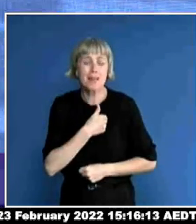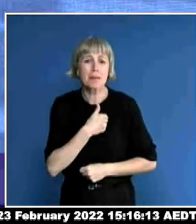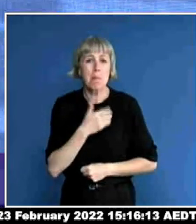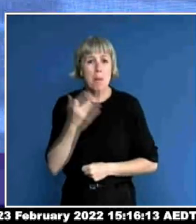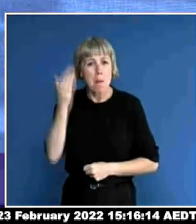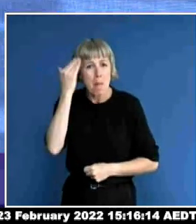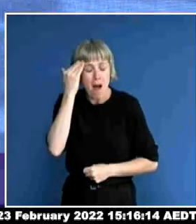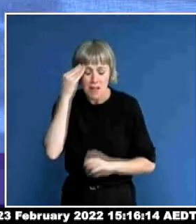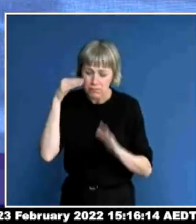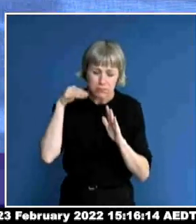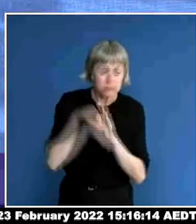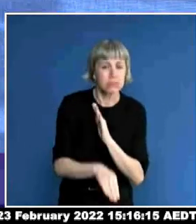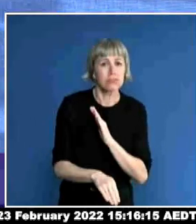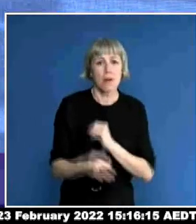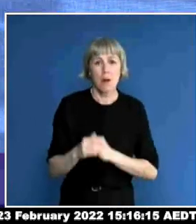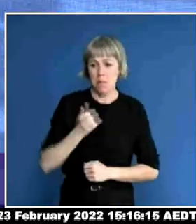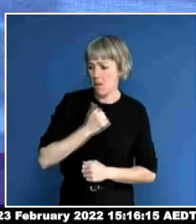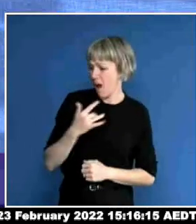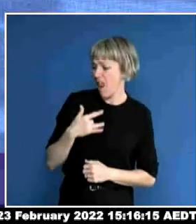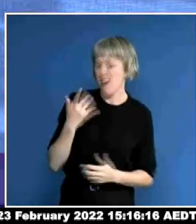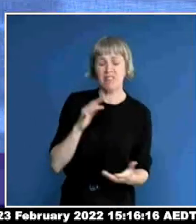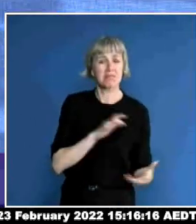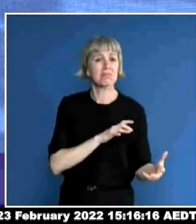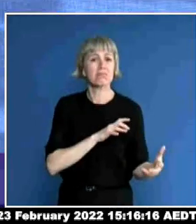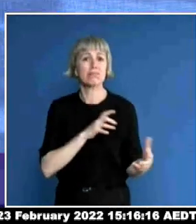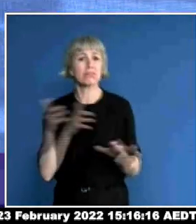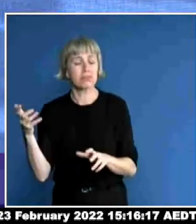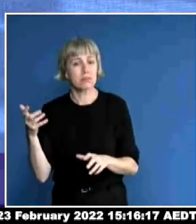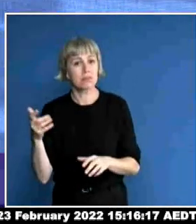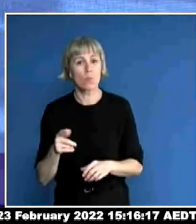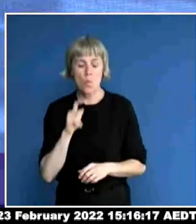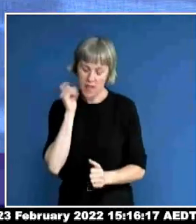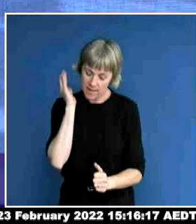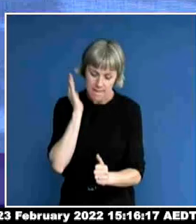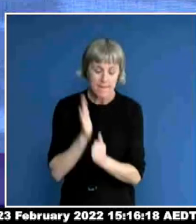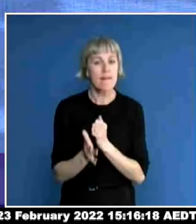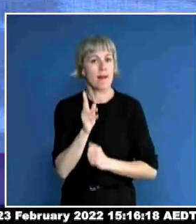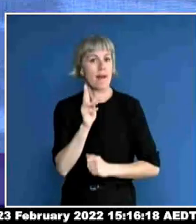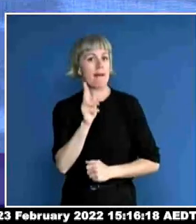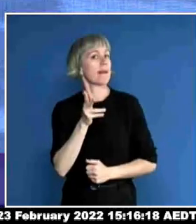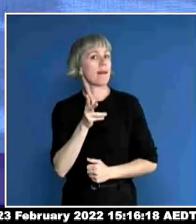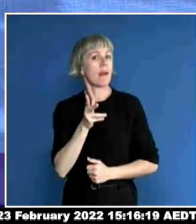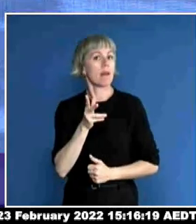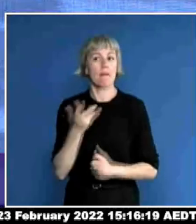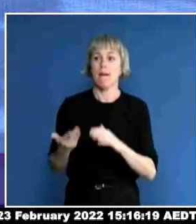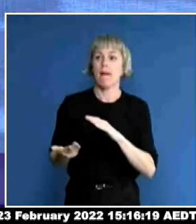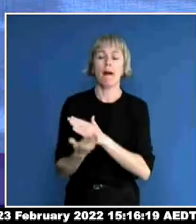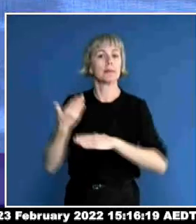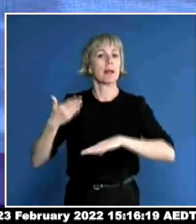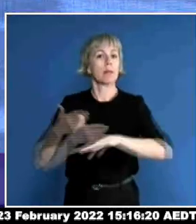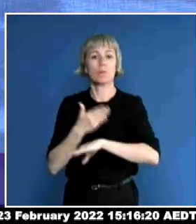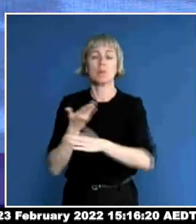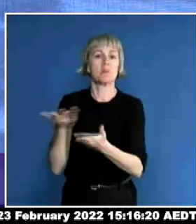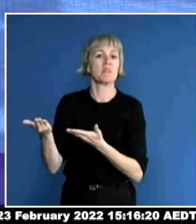will ever have a job provider and no way will I trust an employer like Rehab